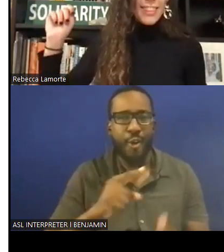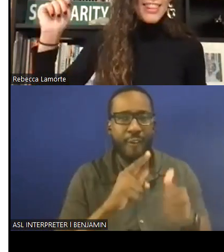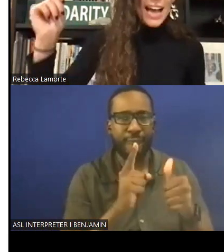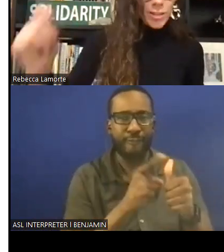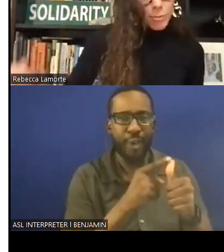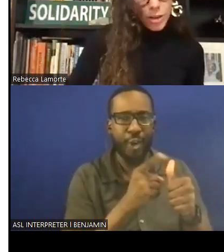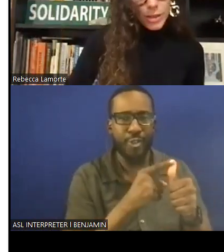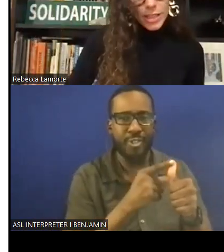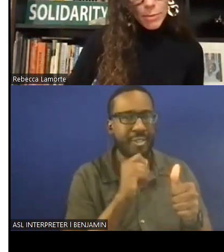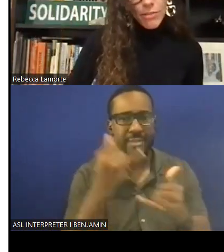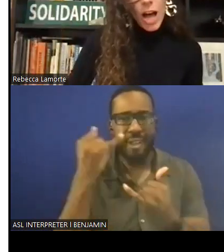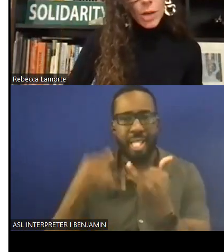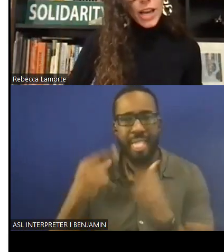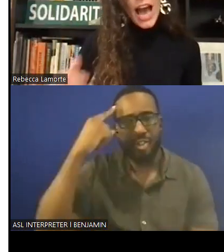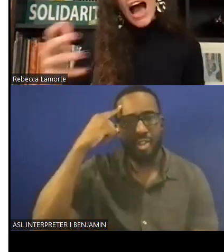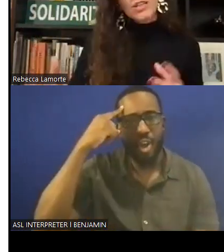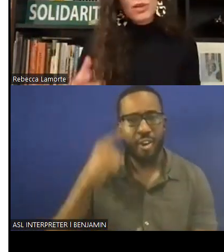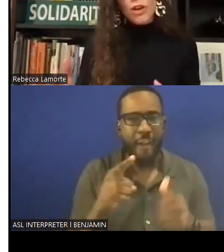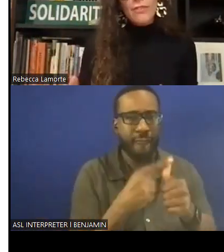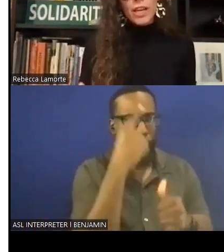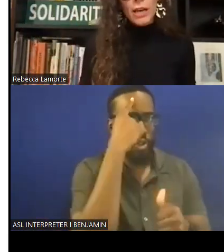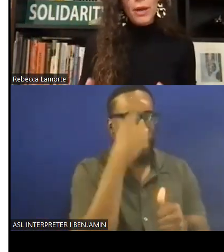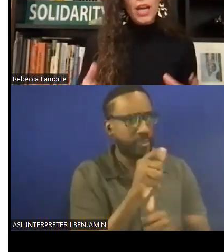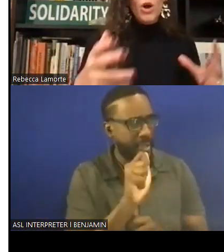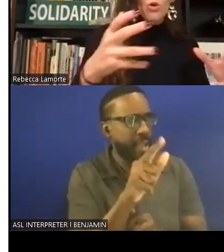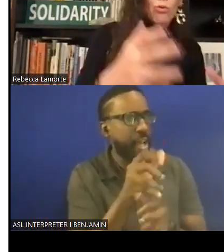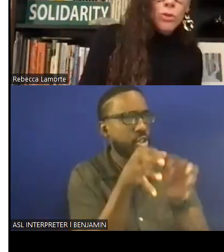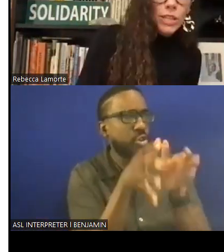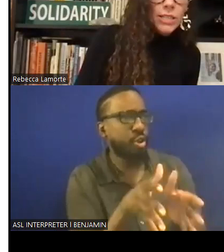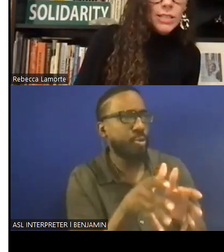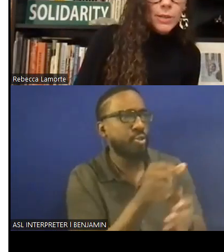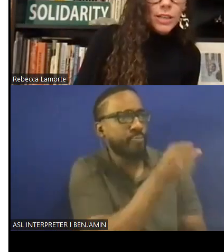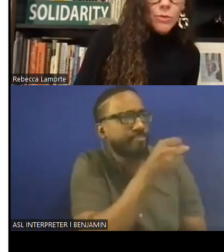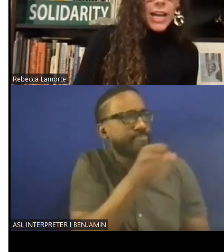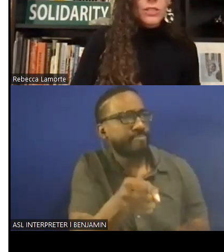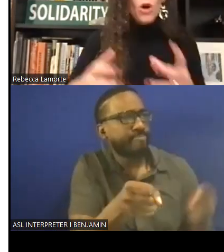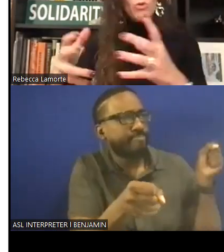And that's the model we need to be following as we craft a campaign rooted in disability rights,